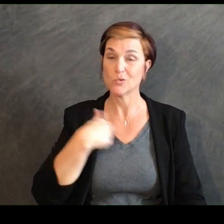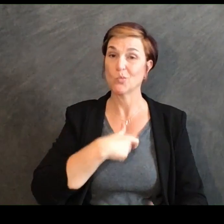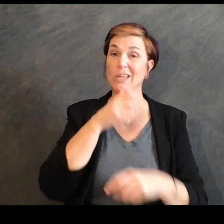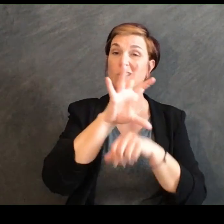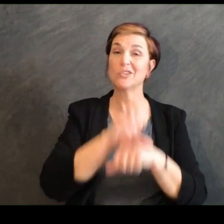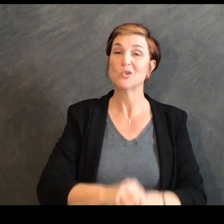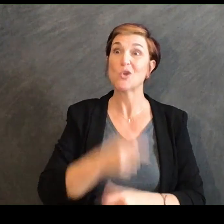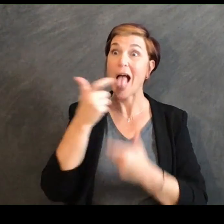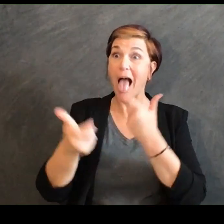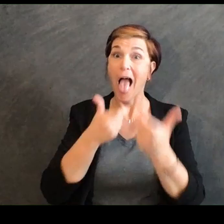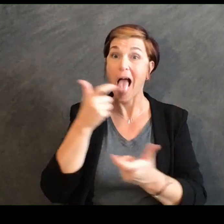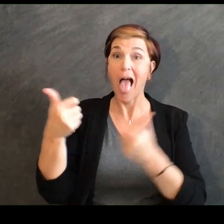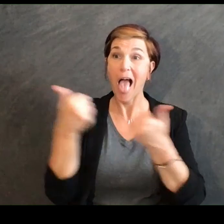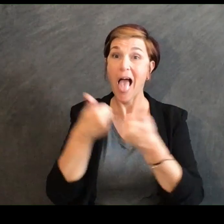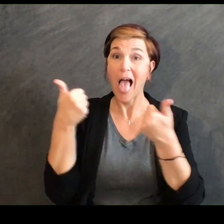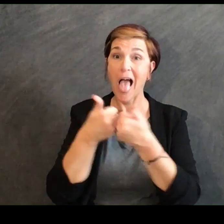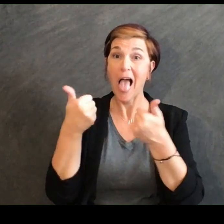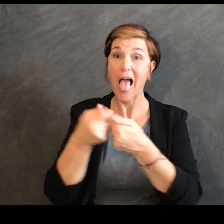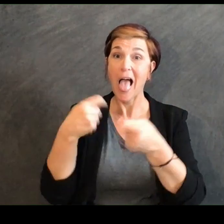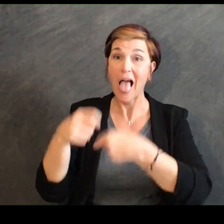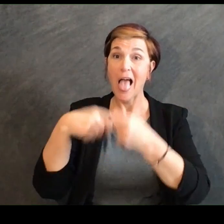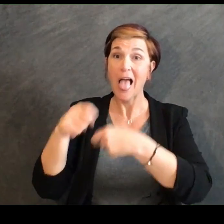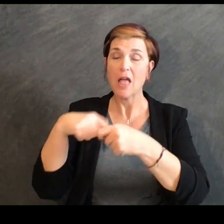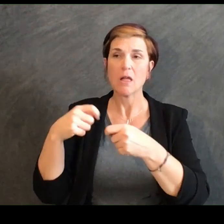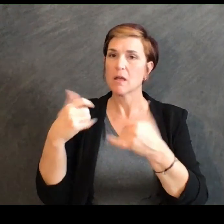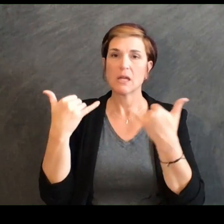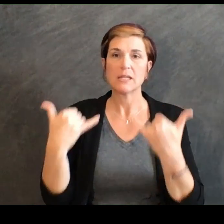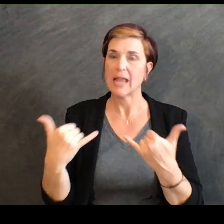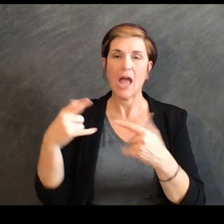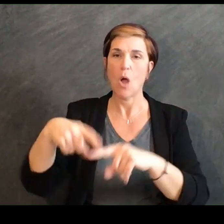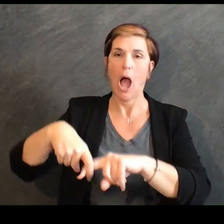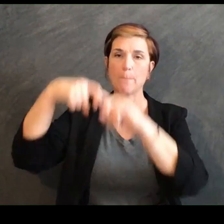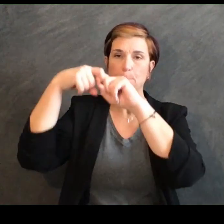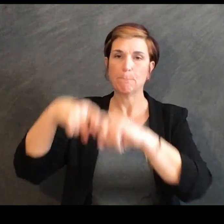going to be meeting and they've done a great service actually but that would be